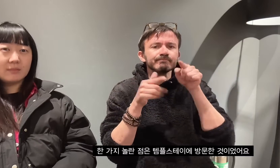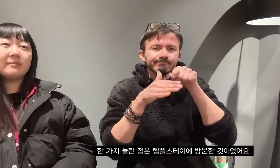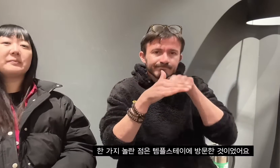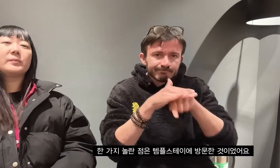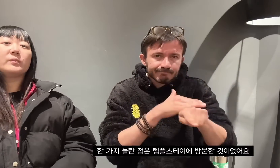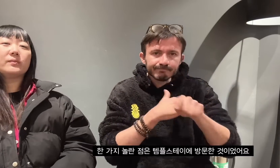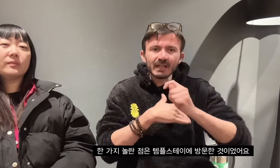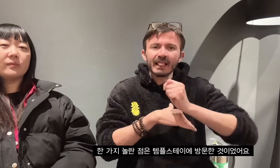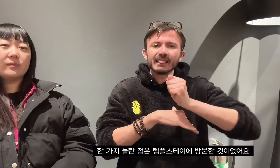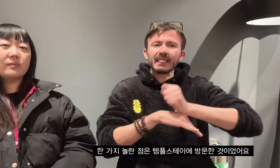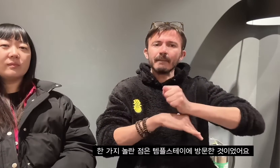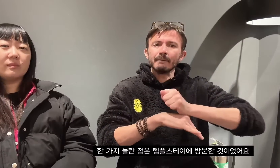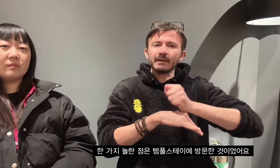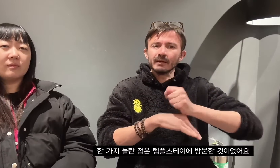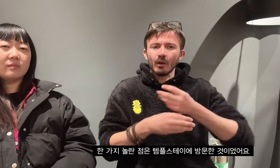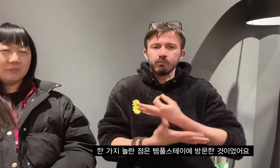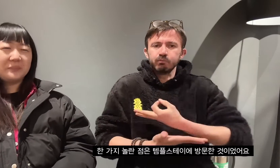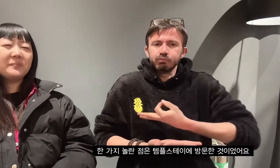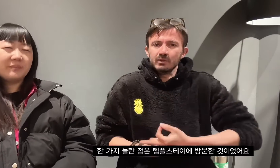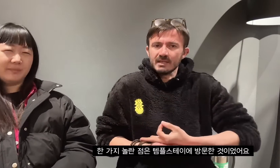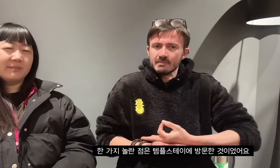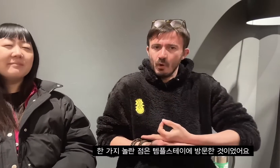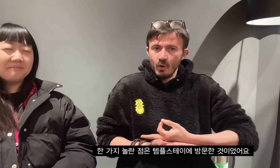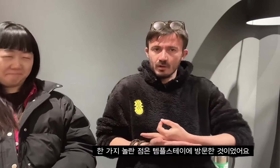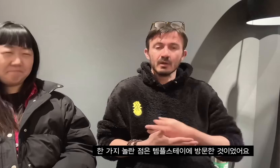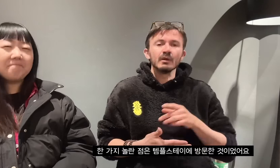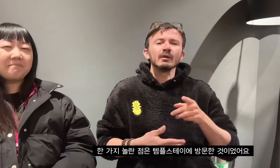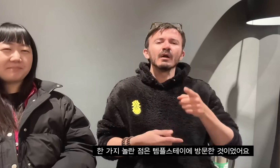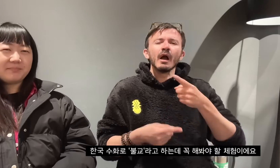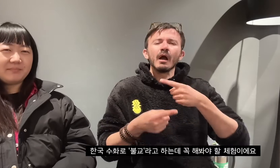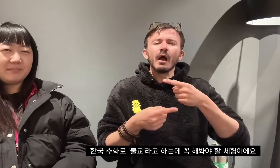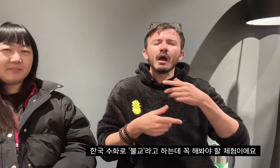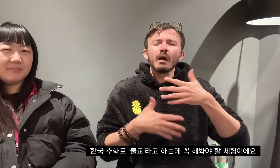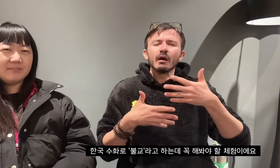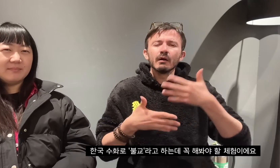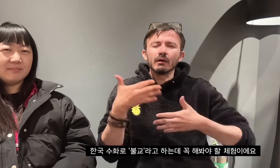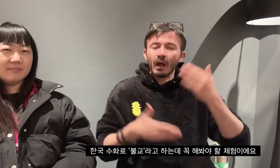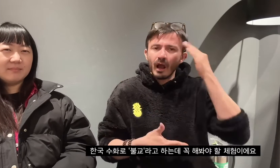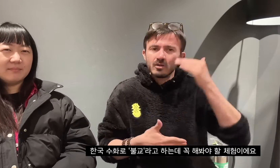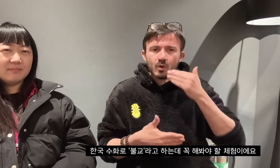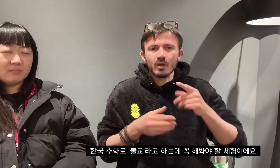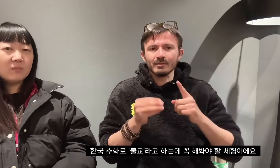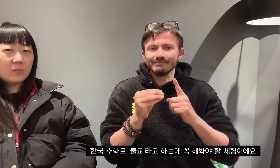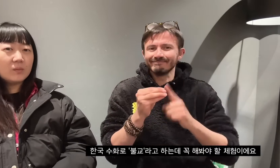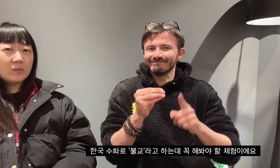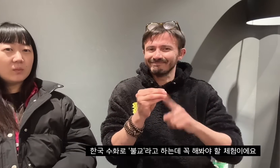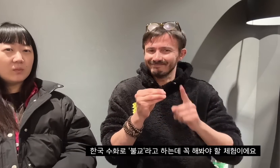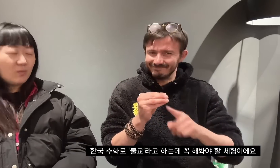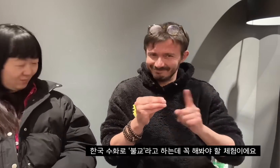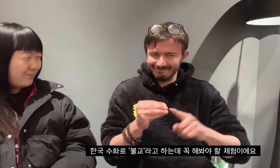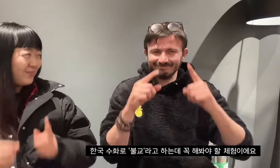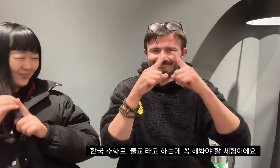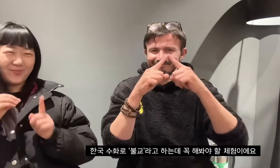but one thing that surprised me was entering the temple stay. It is called 'Buddhism' in Korean sign language,